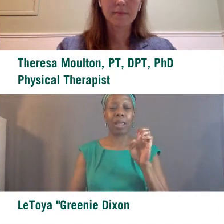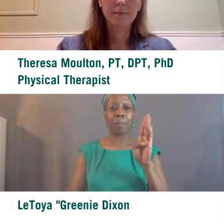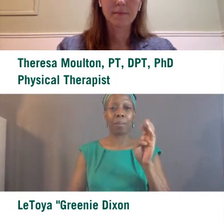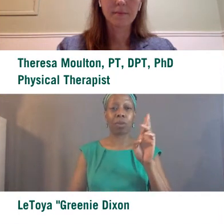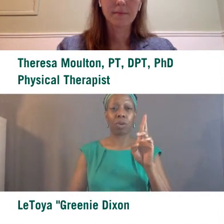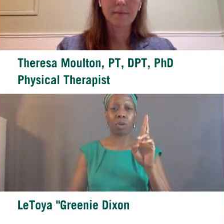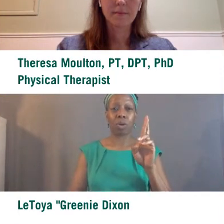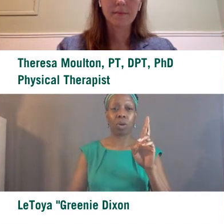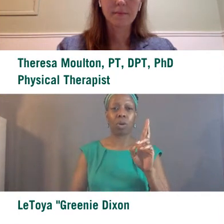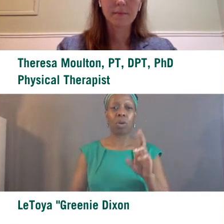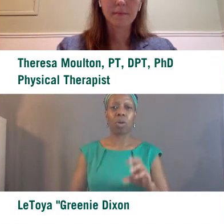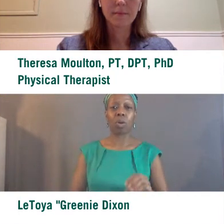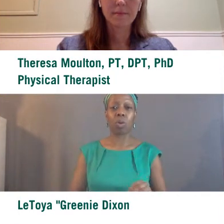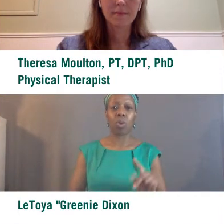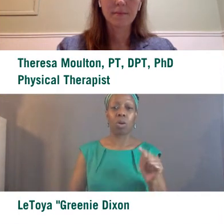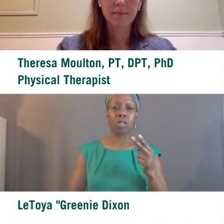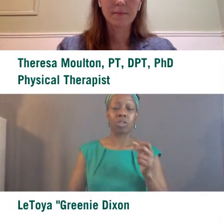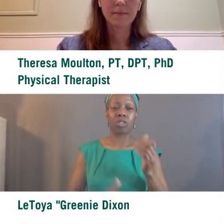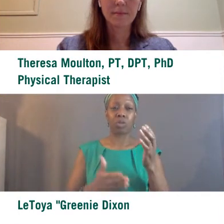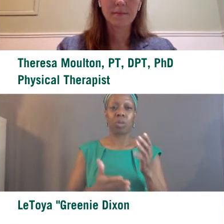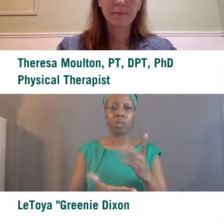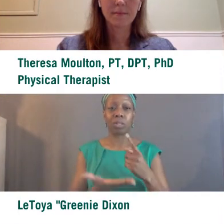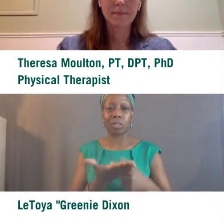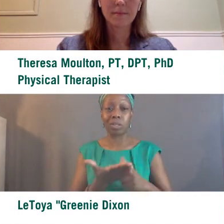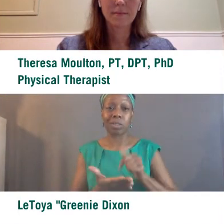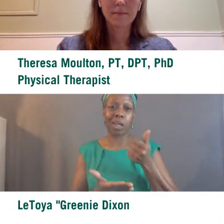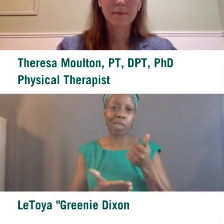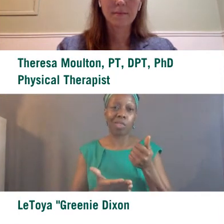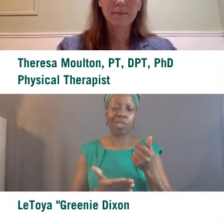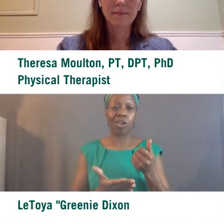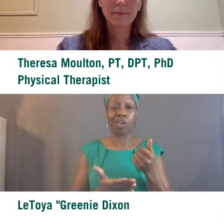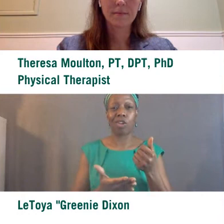that you could access that aren't necessarily Shirley Ryan Abilitylab specific,